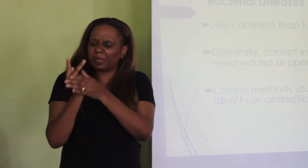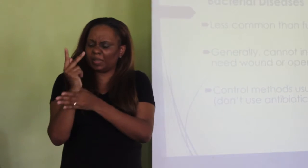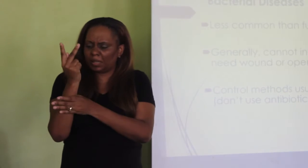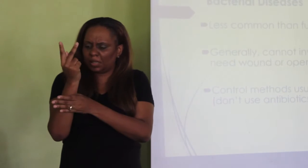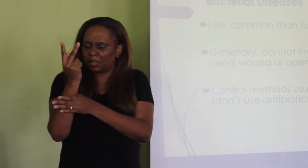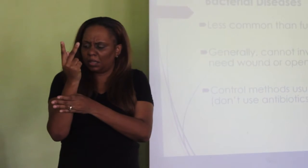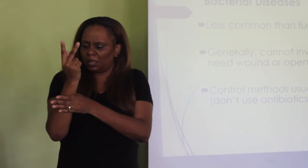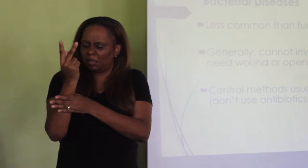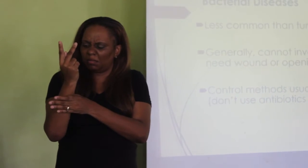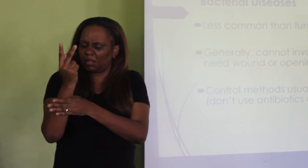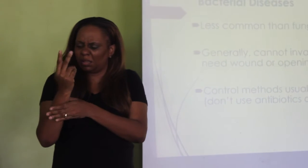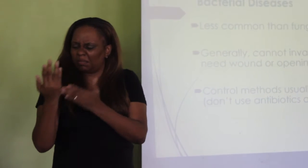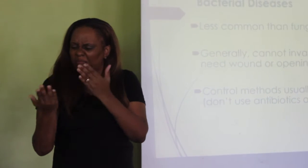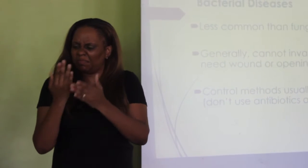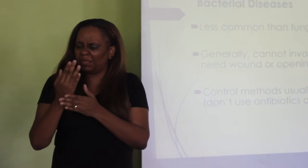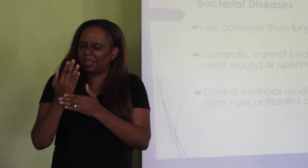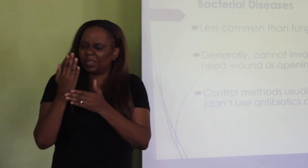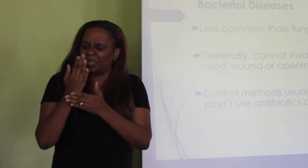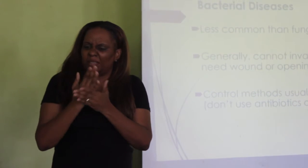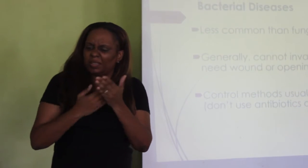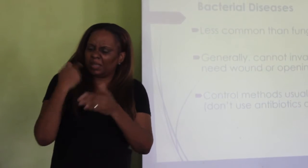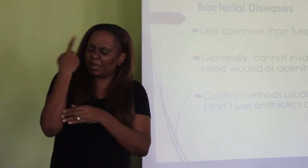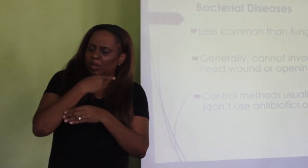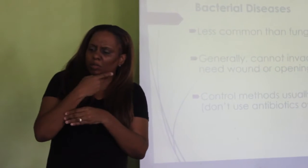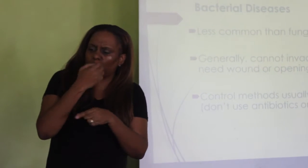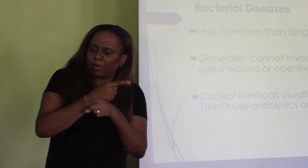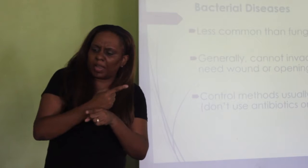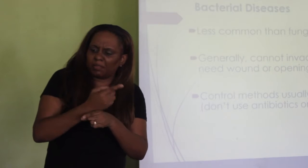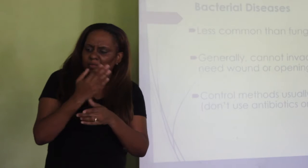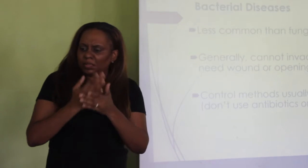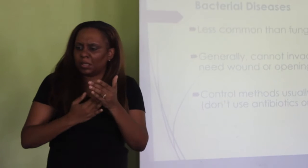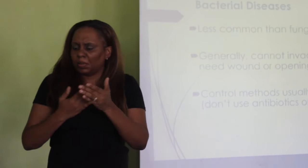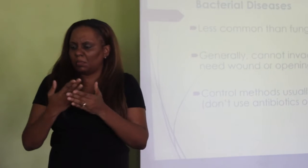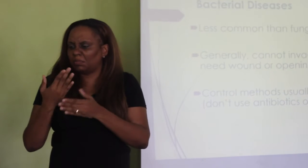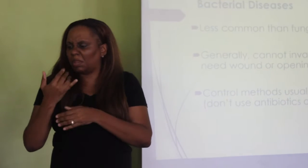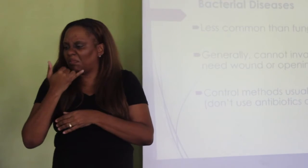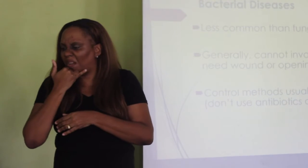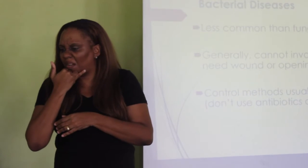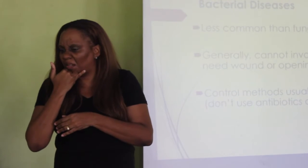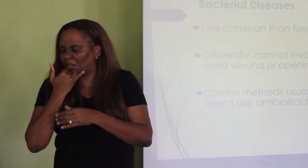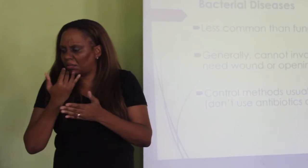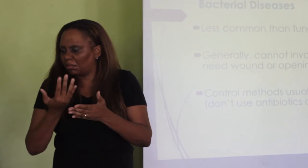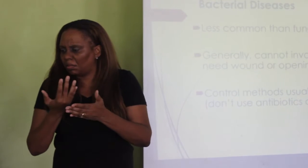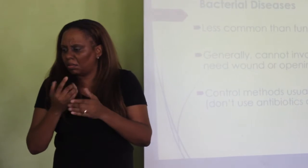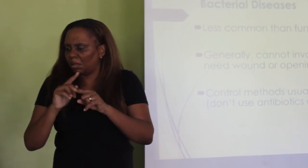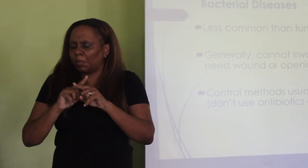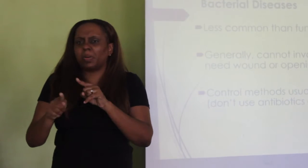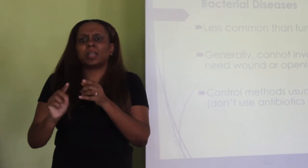defective leaves and remove them and uh from europe from europe and let the plant regenerate